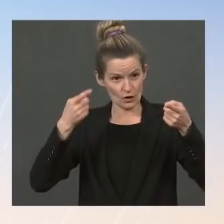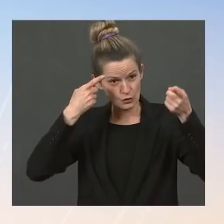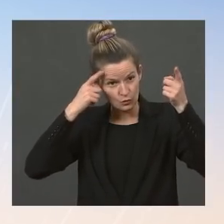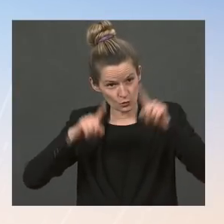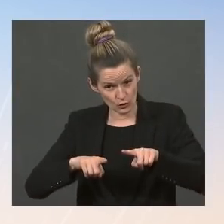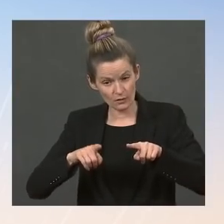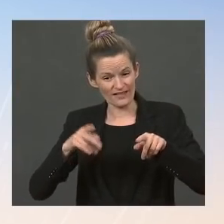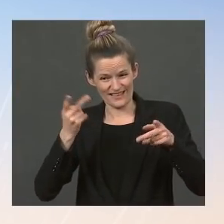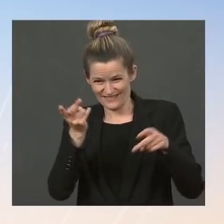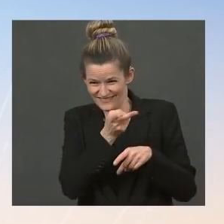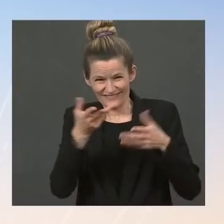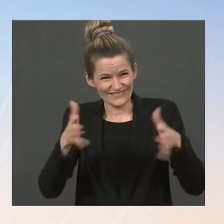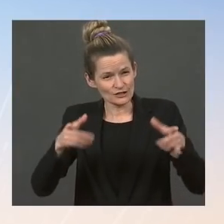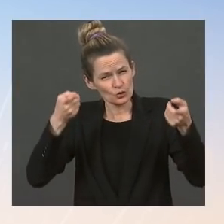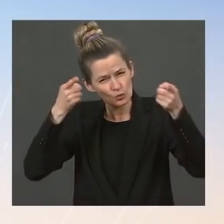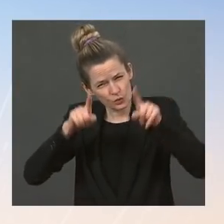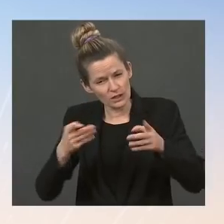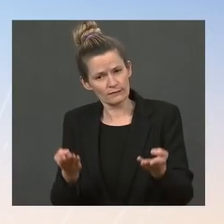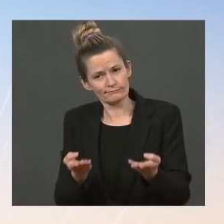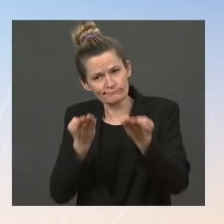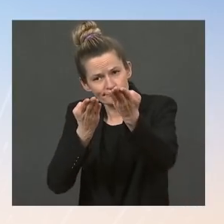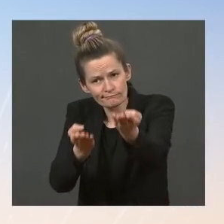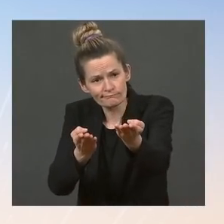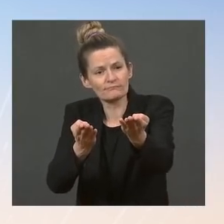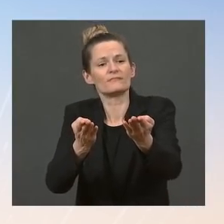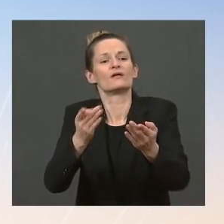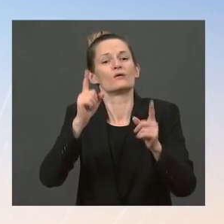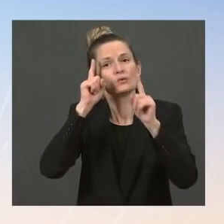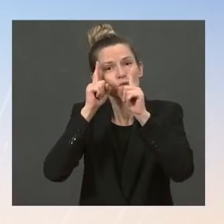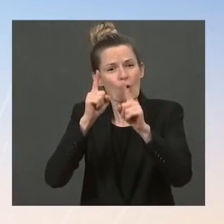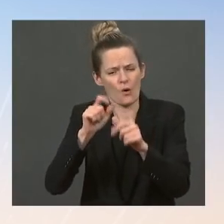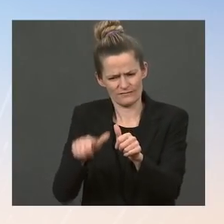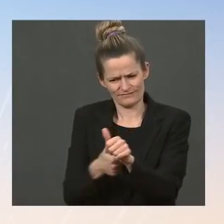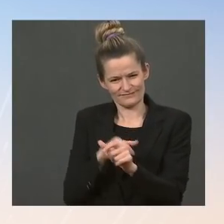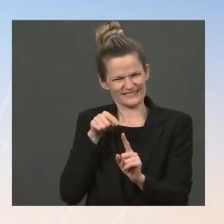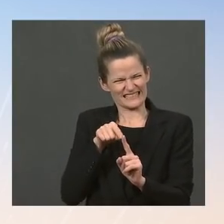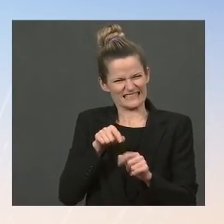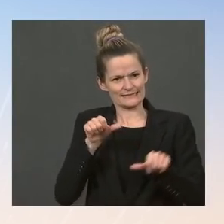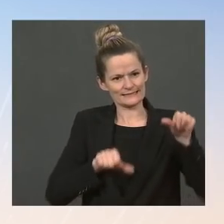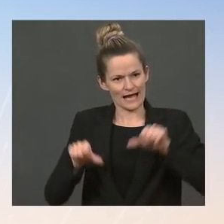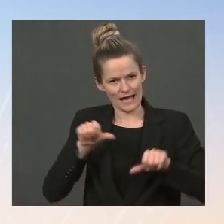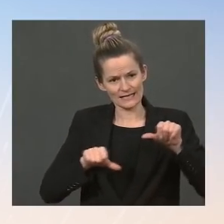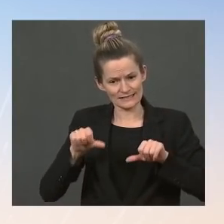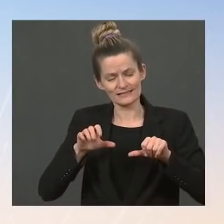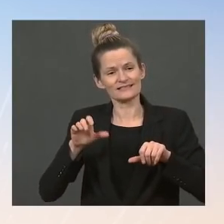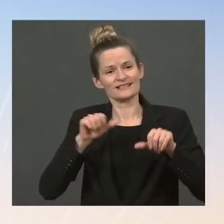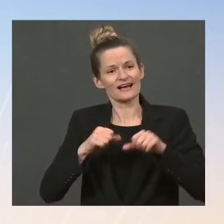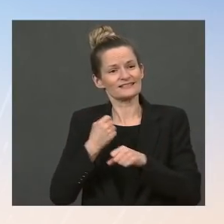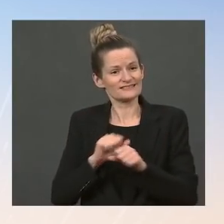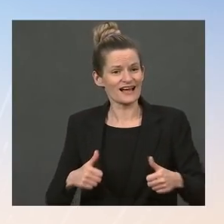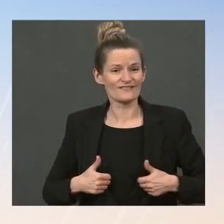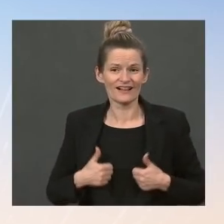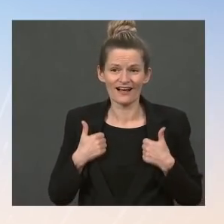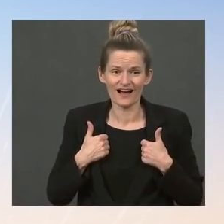is on relying on data to save lives. And the data available showed a waning efficacy of vaccines after a certain number of months.